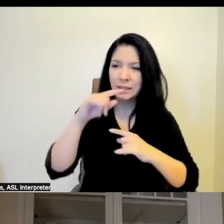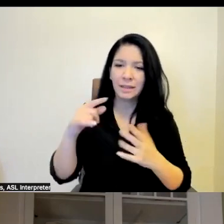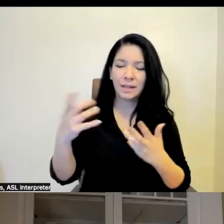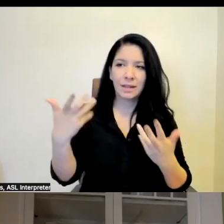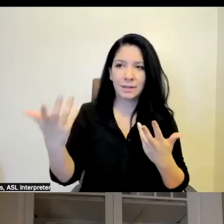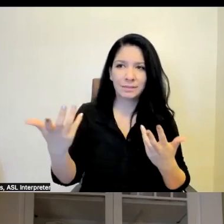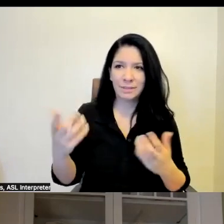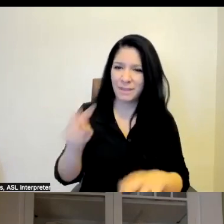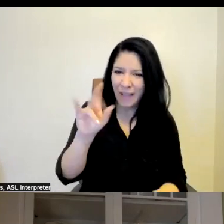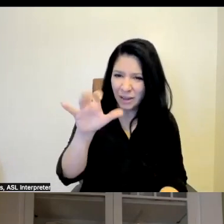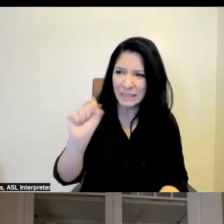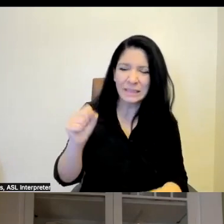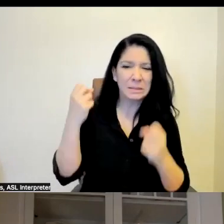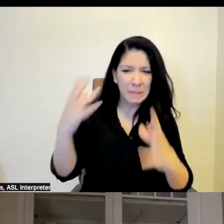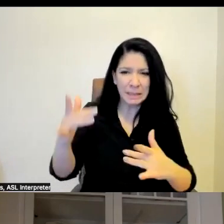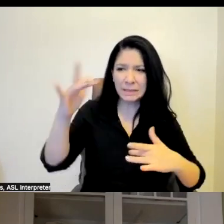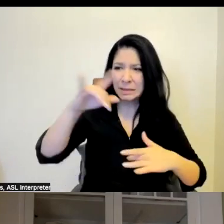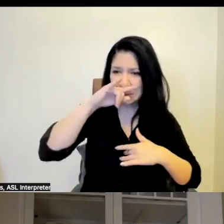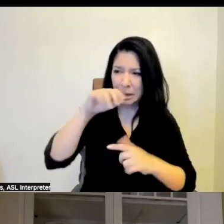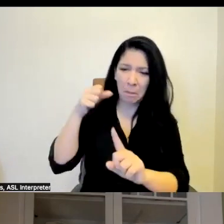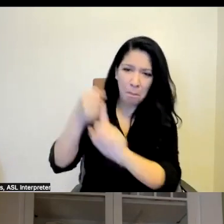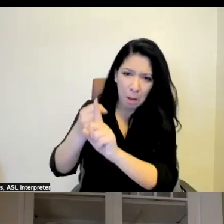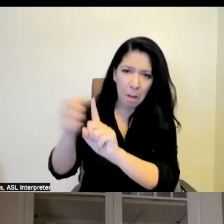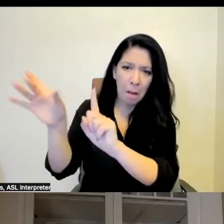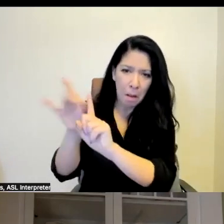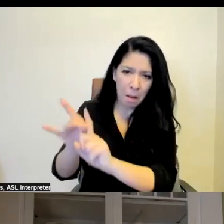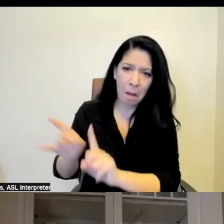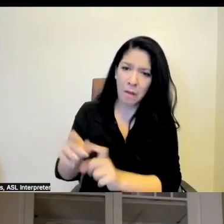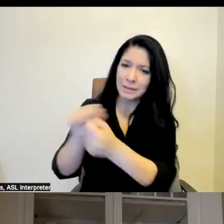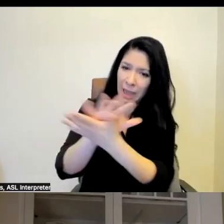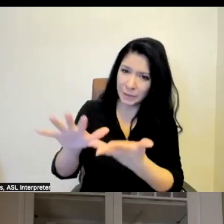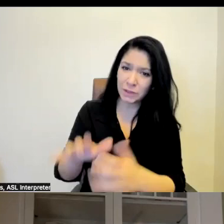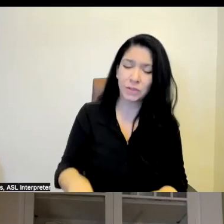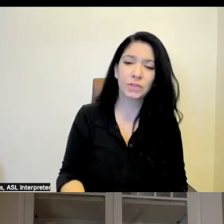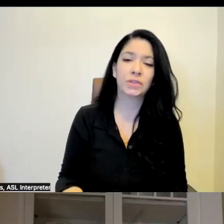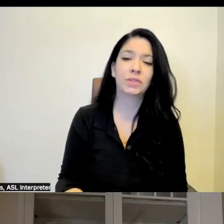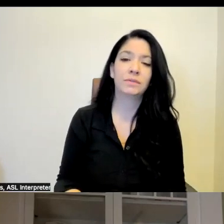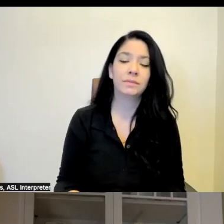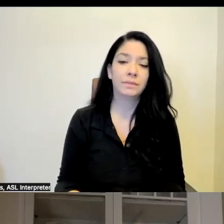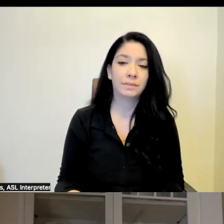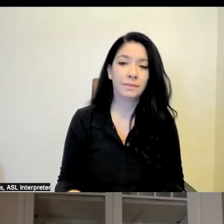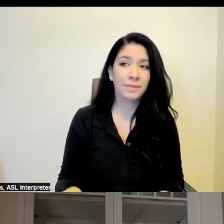virus that is doing such damage is not going to -- is going to make it harder to